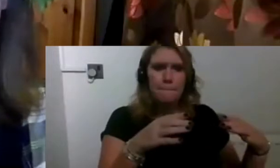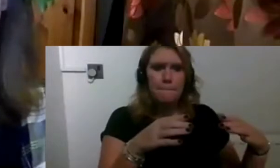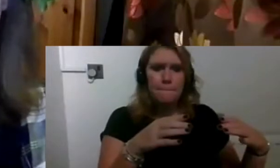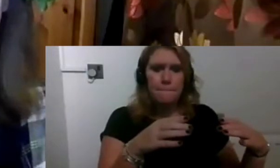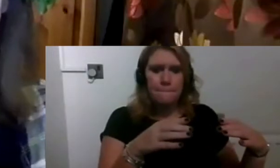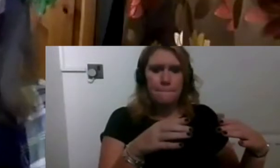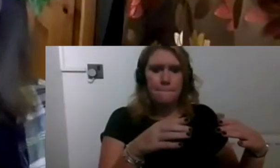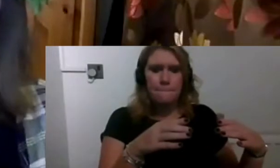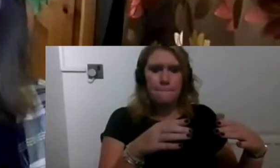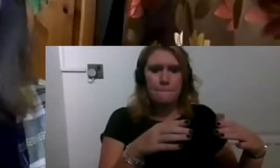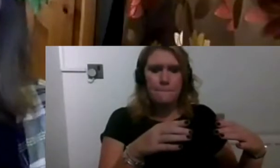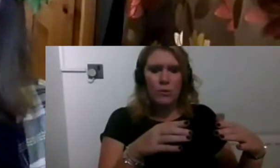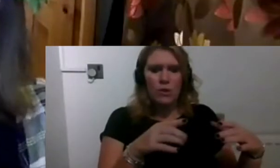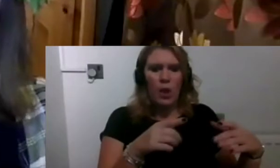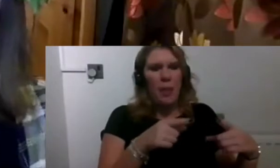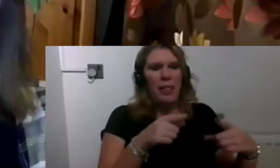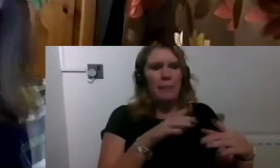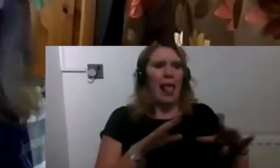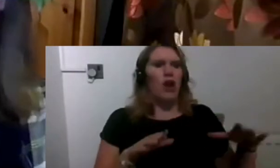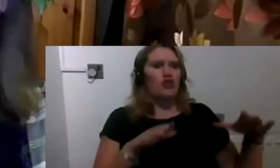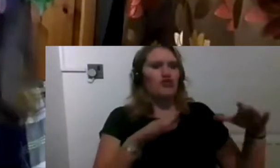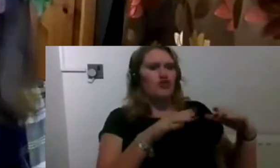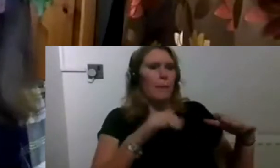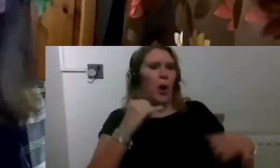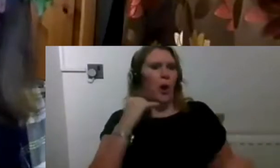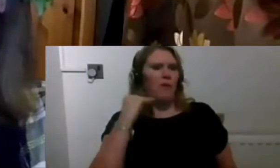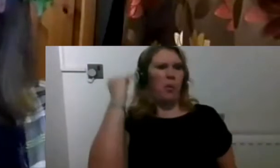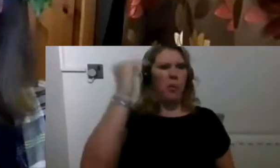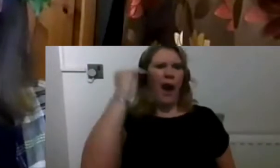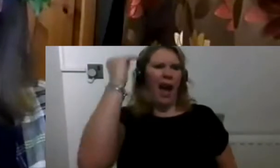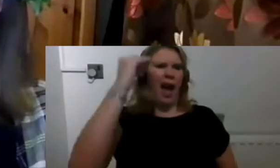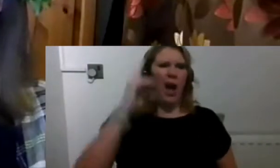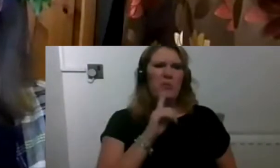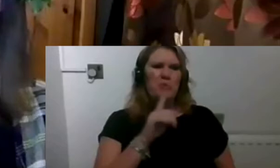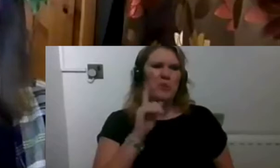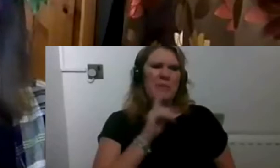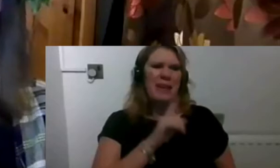be a group of wild women which ride down